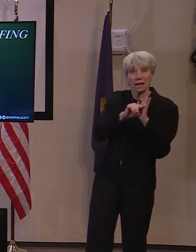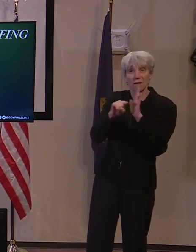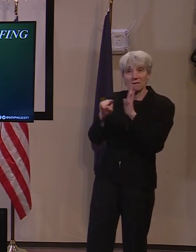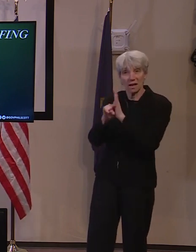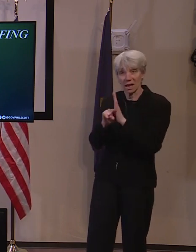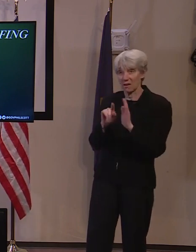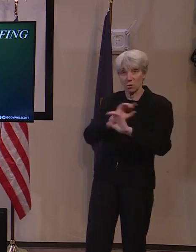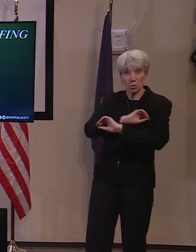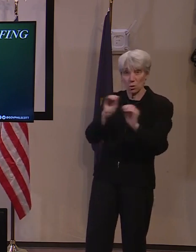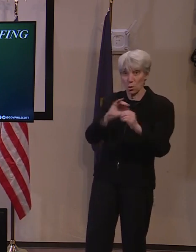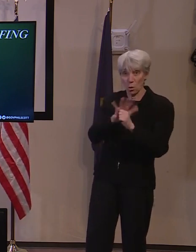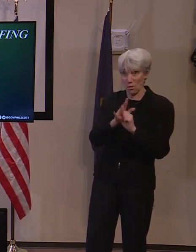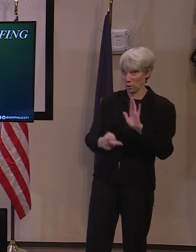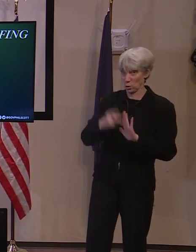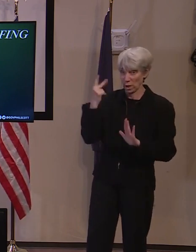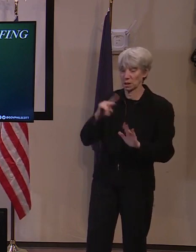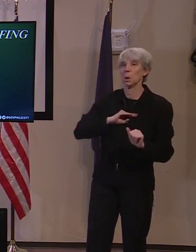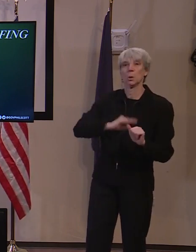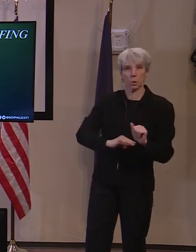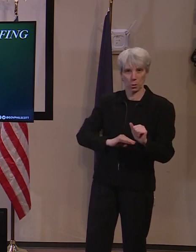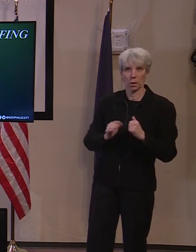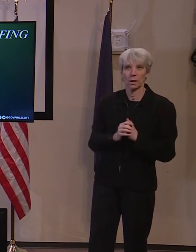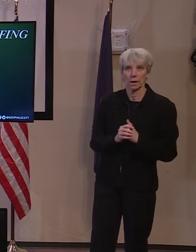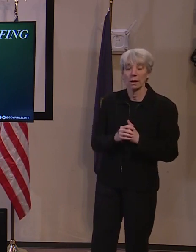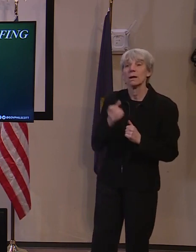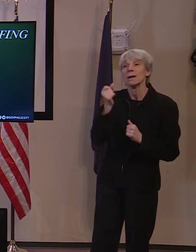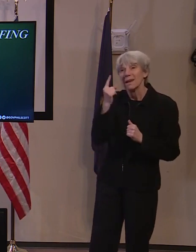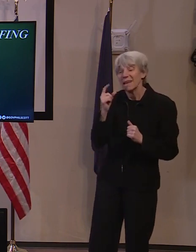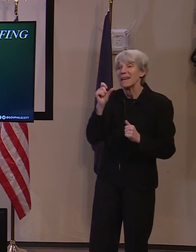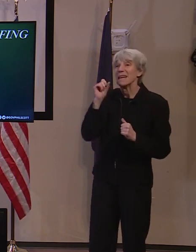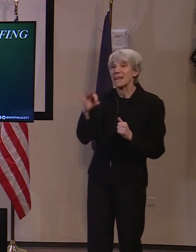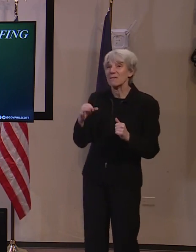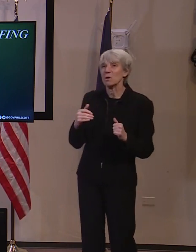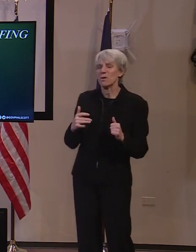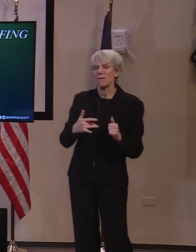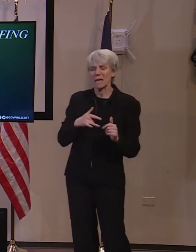And, of course, if you have symptoms, even mild ones choose to skip the event